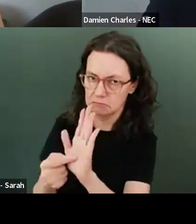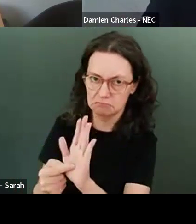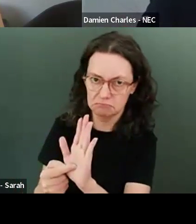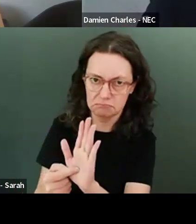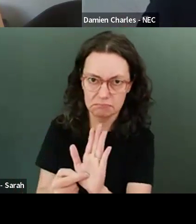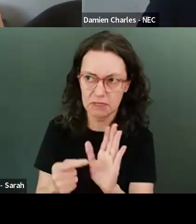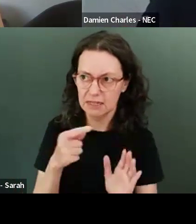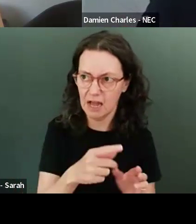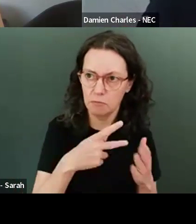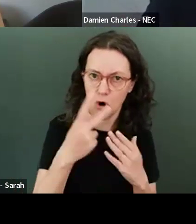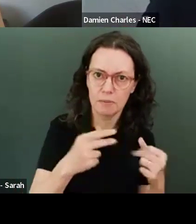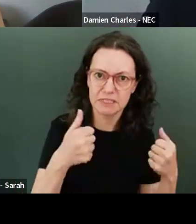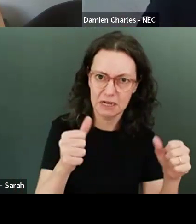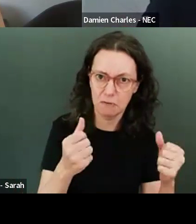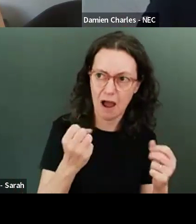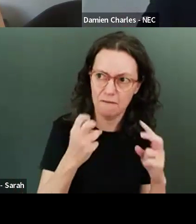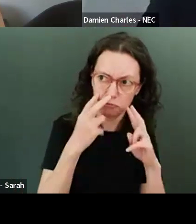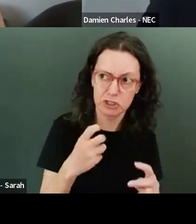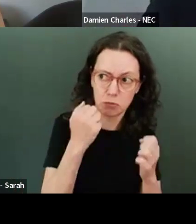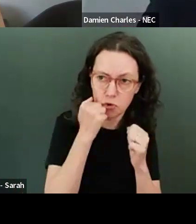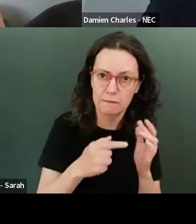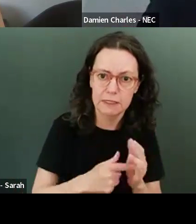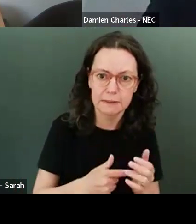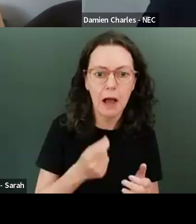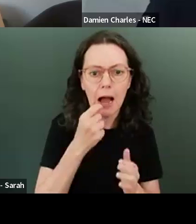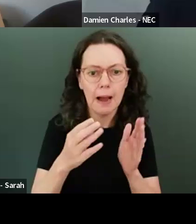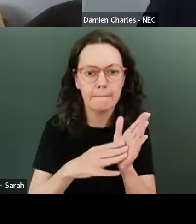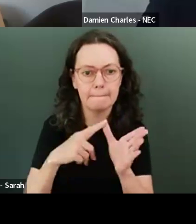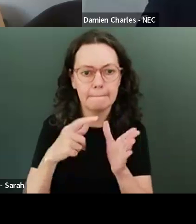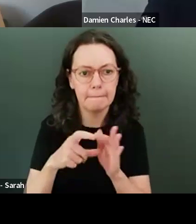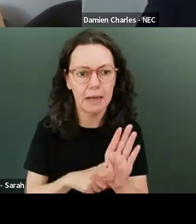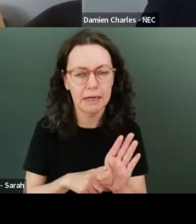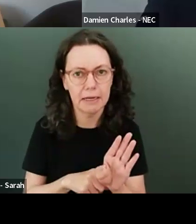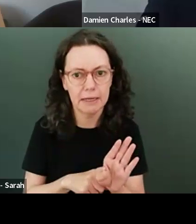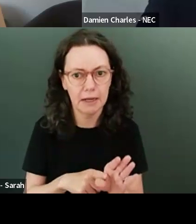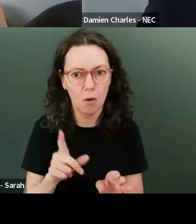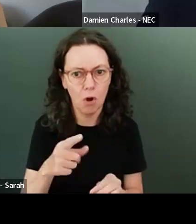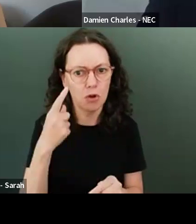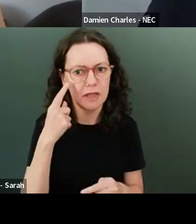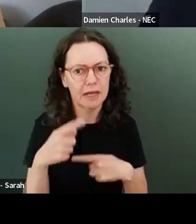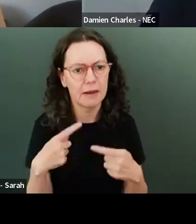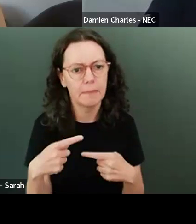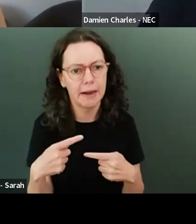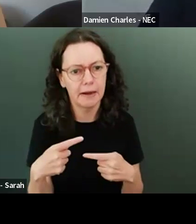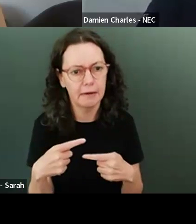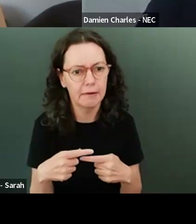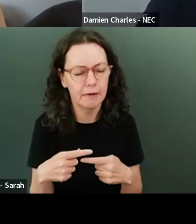you know what works as well I'm just wondering mie whether what what you